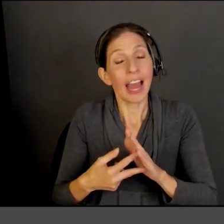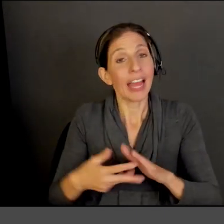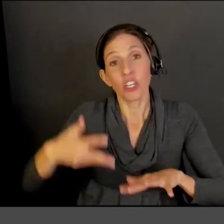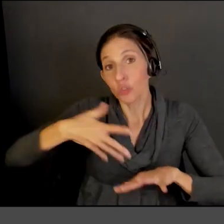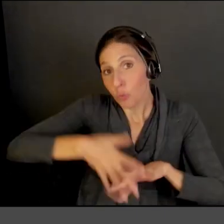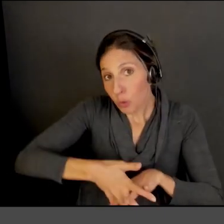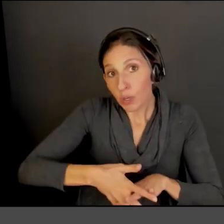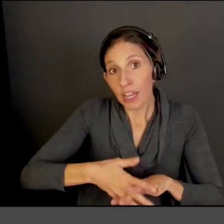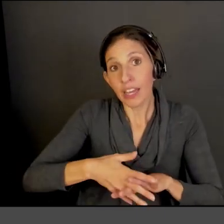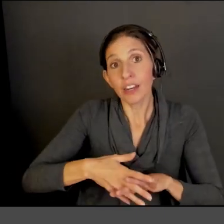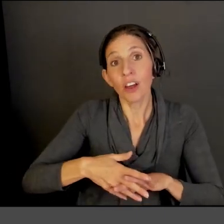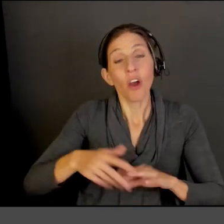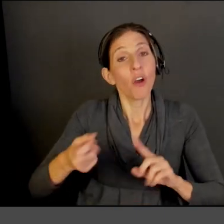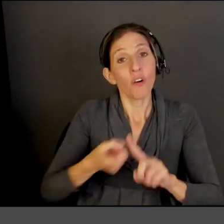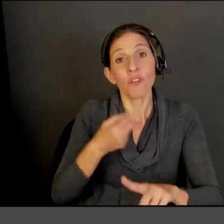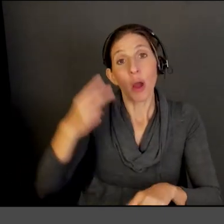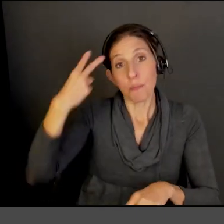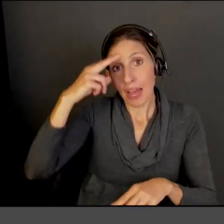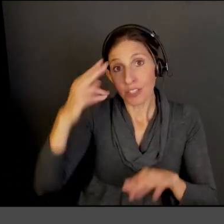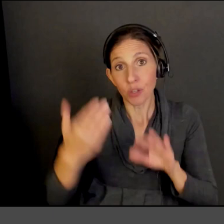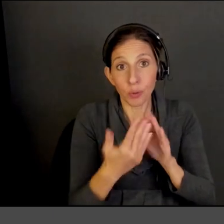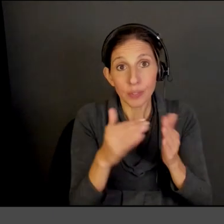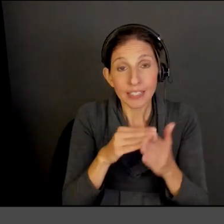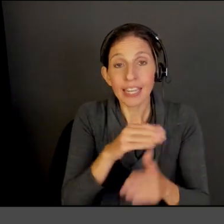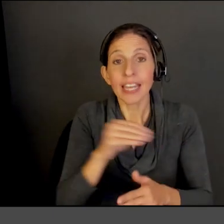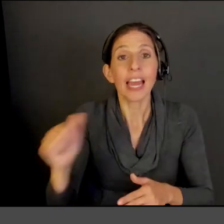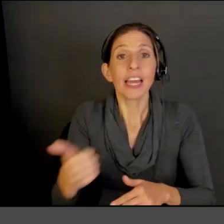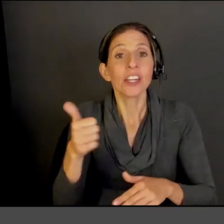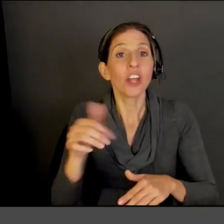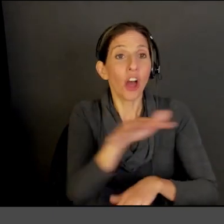AND OF COURSE, THERE'S ALSO THE MERCADO THE MERCADO THEATERS,